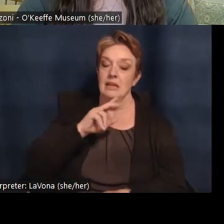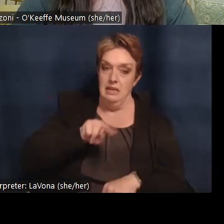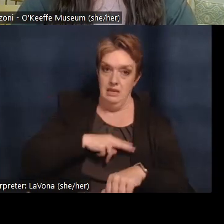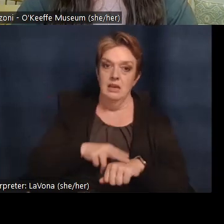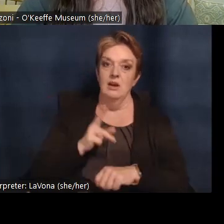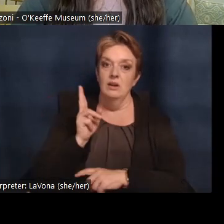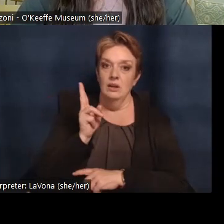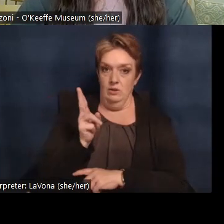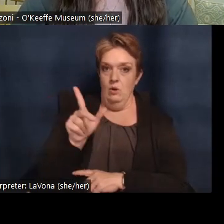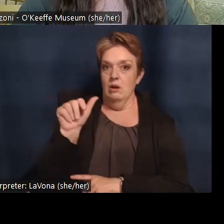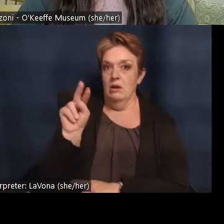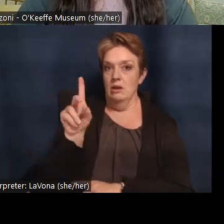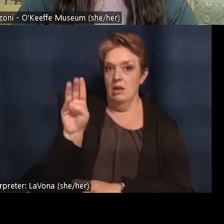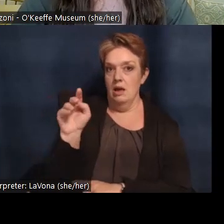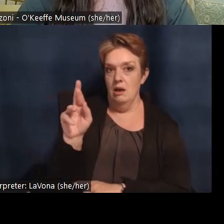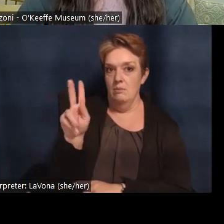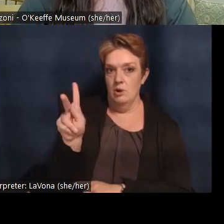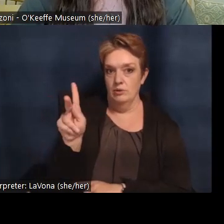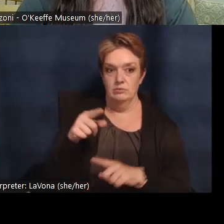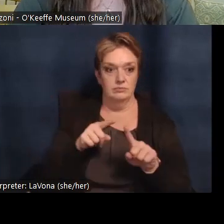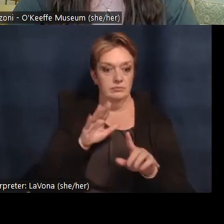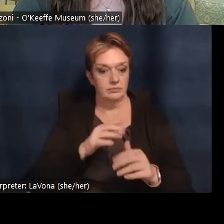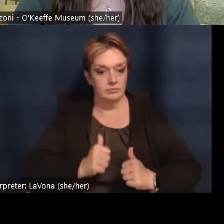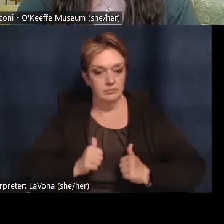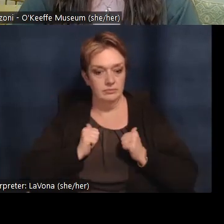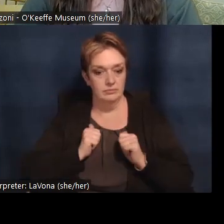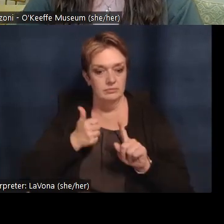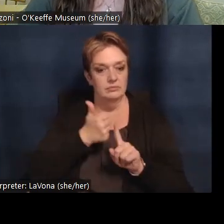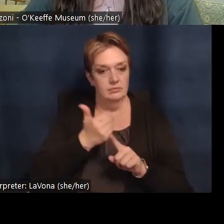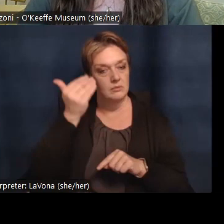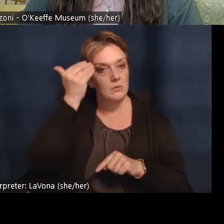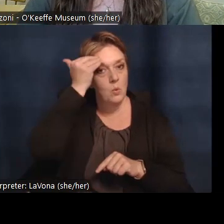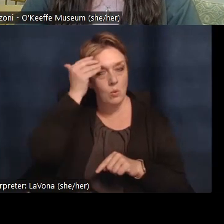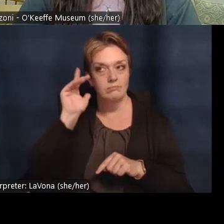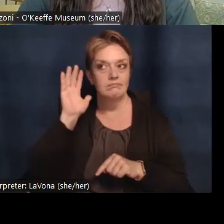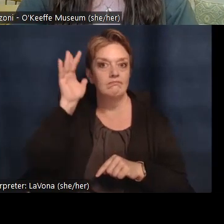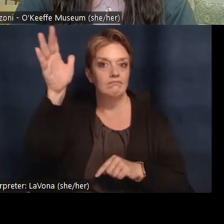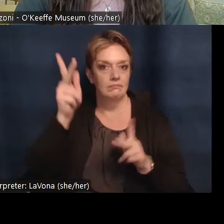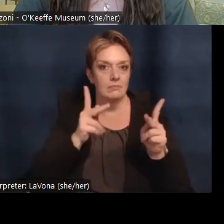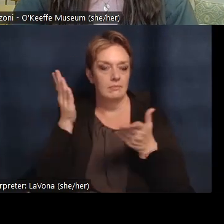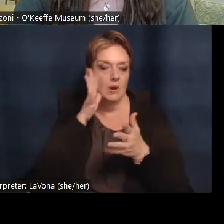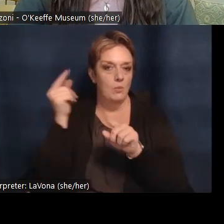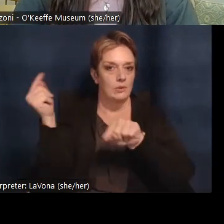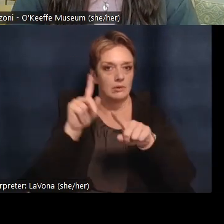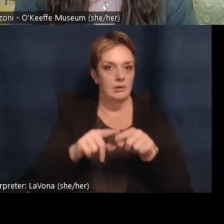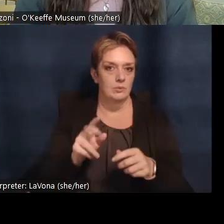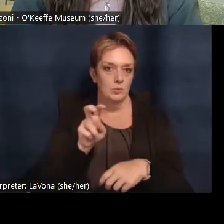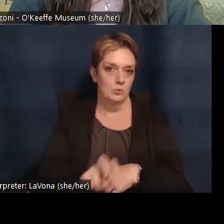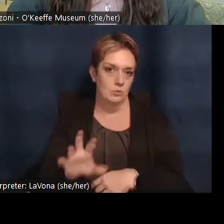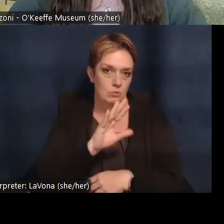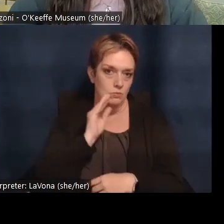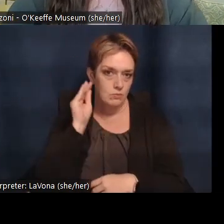During her lifetime, she was aware that there could be tours of her home someday if it was turned into a historic house museum,